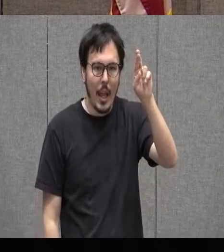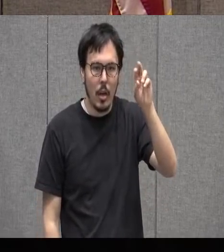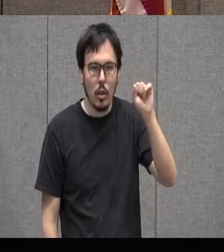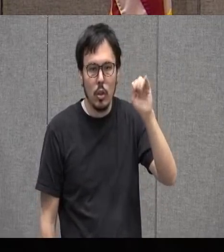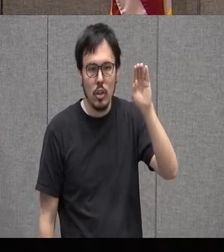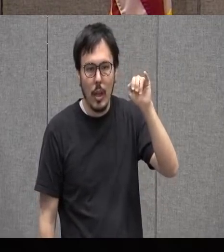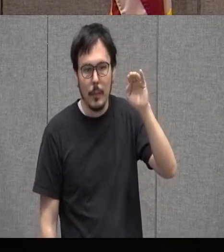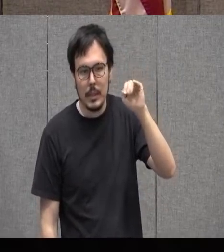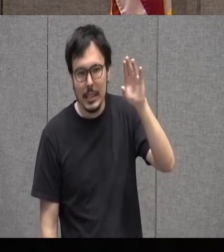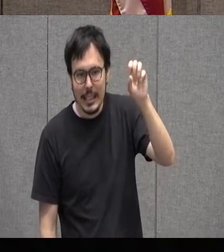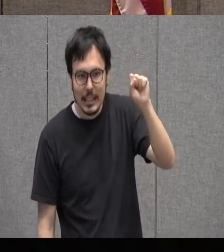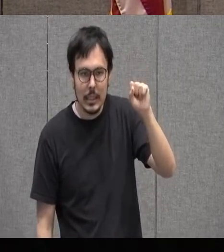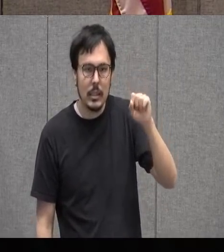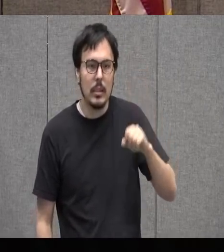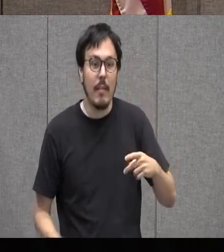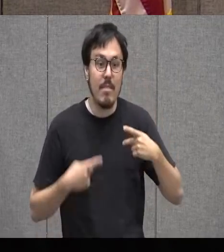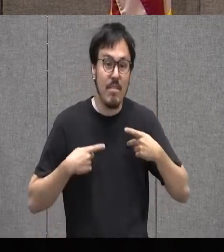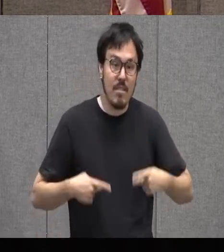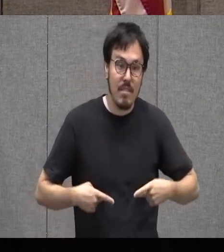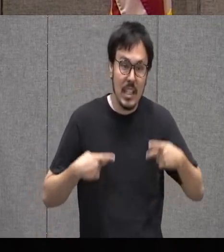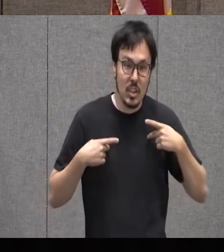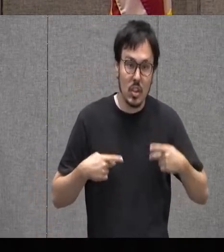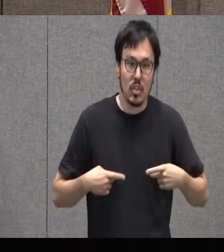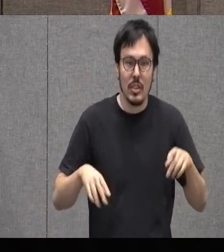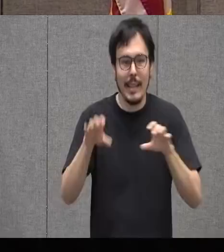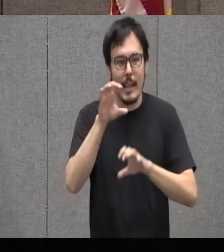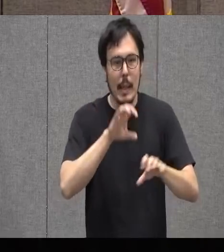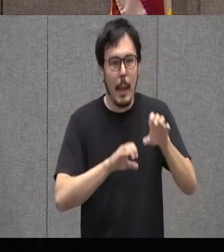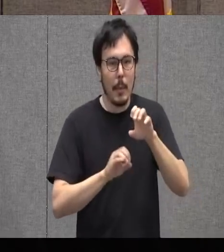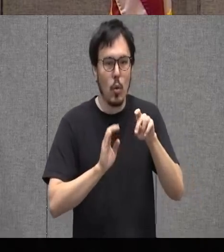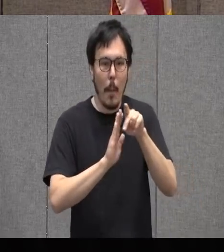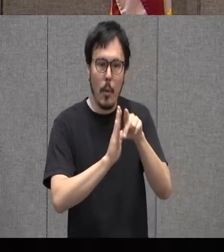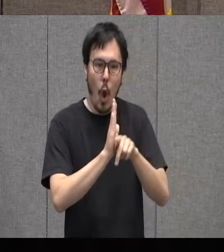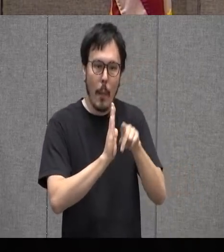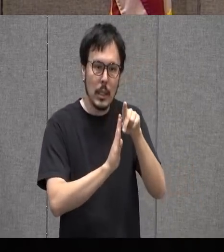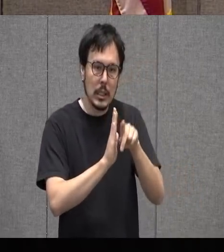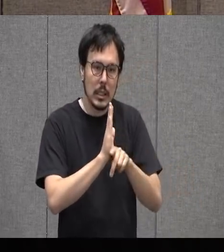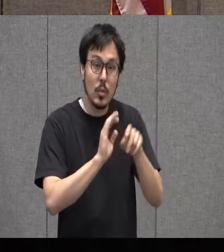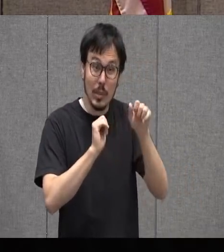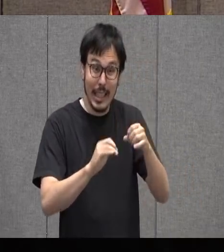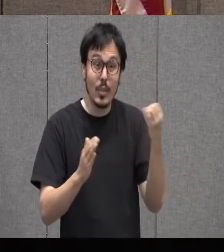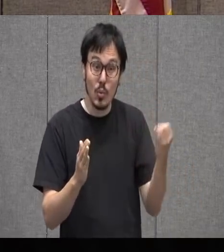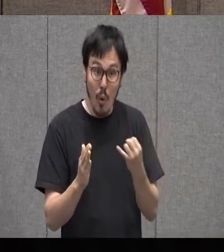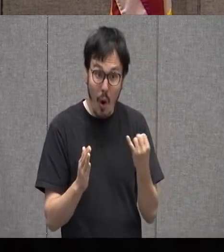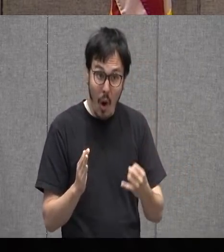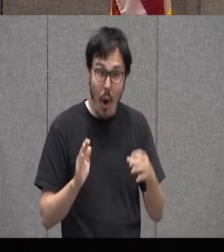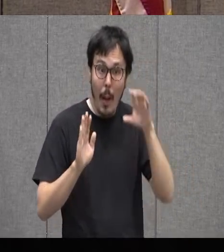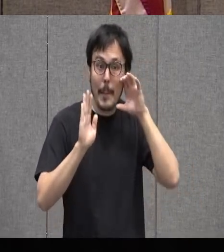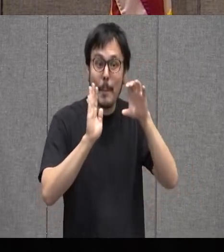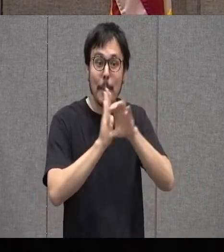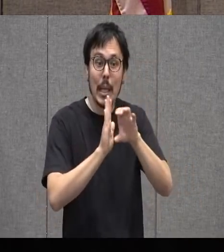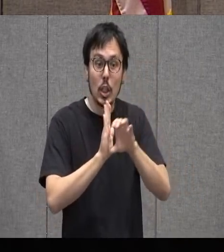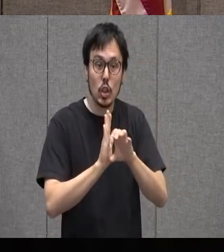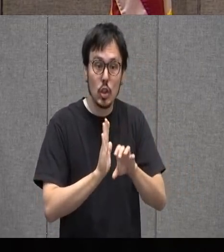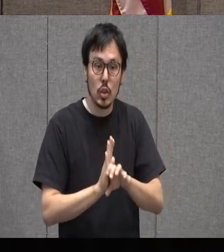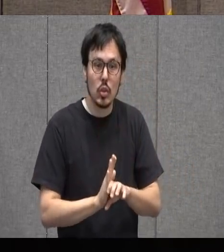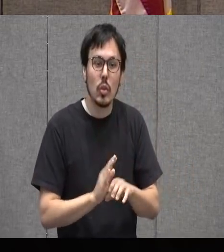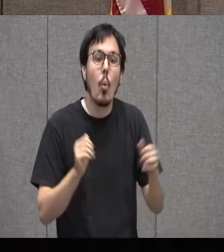physical and chemical properties. We can draw lots of pictures, and we can write an explanation.